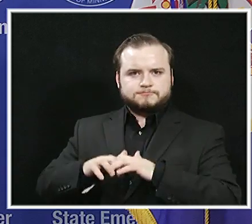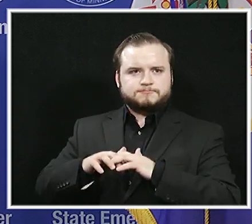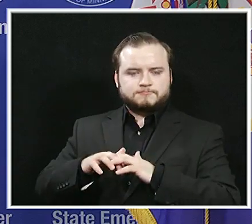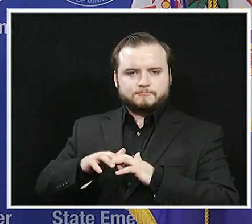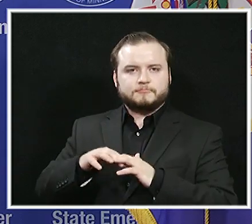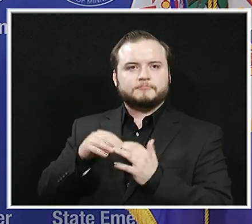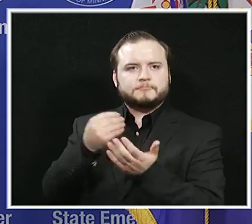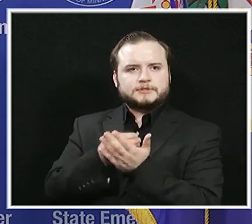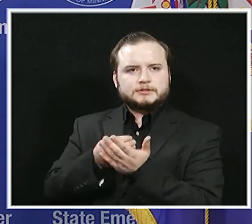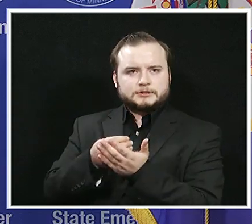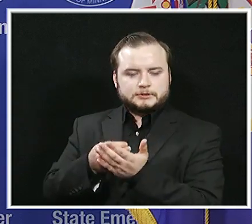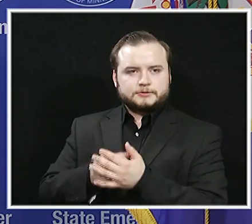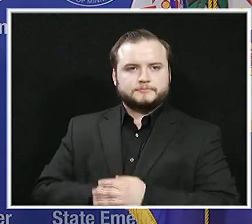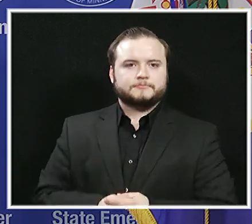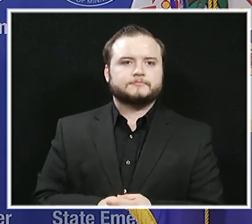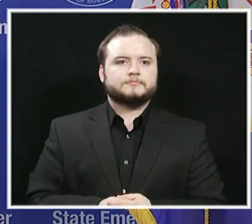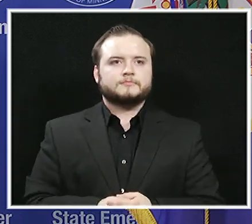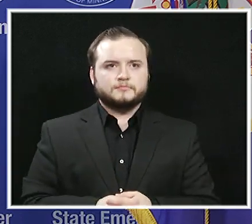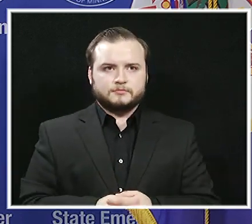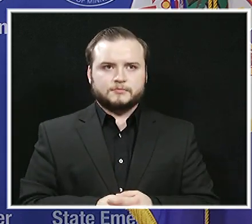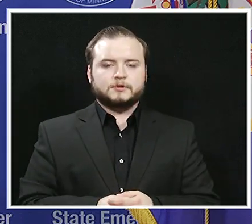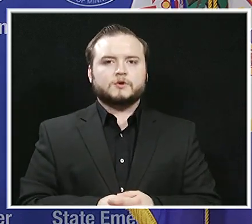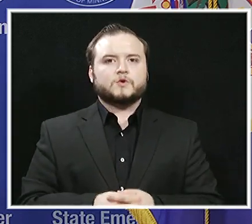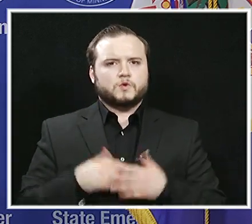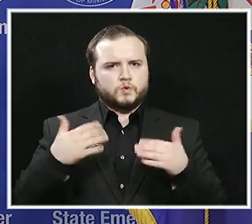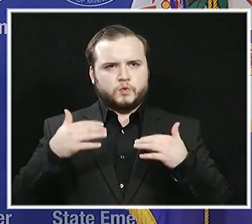account to have Commissioner Malcolm have the money early. And thinking about this, there